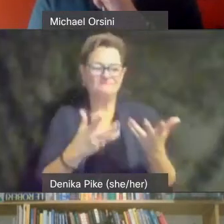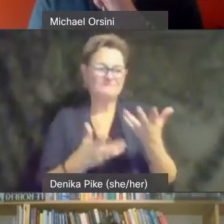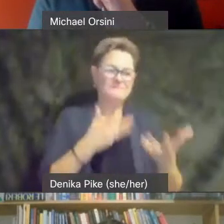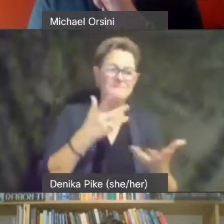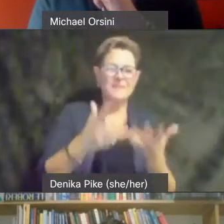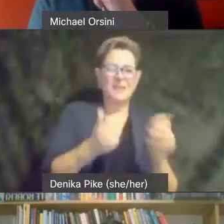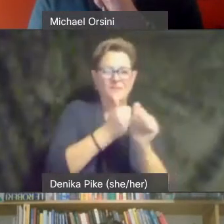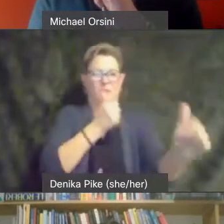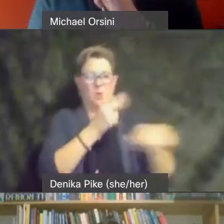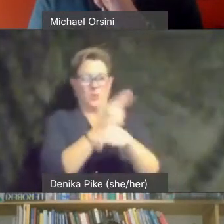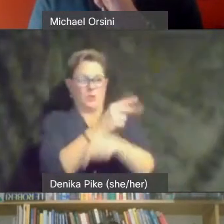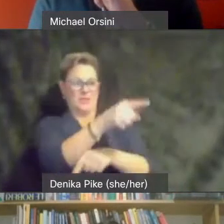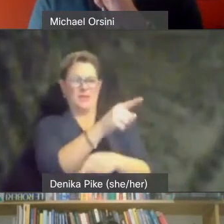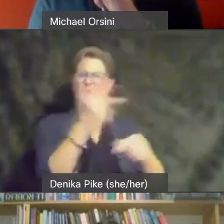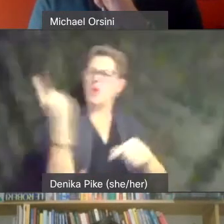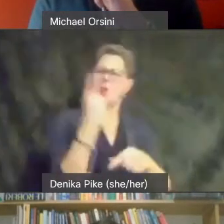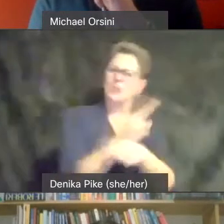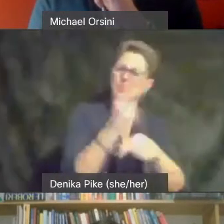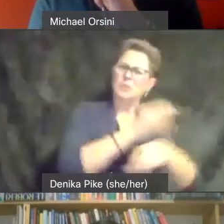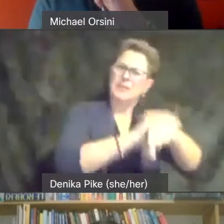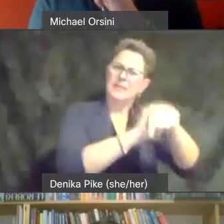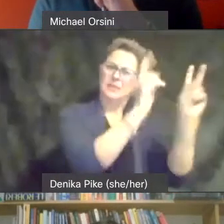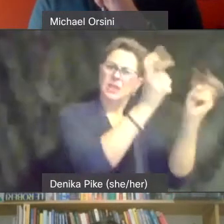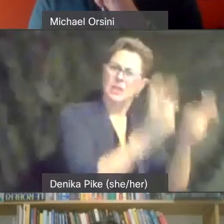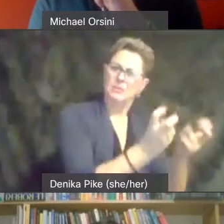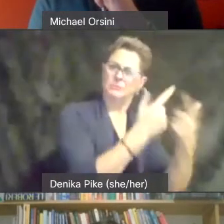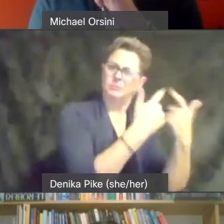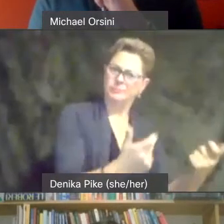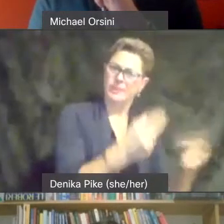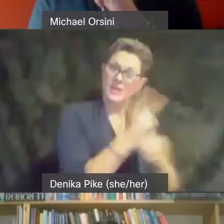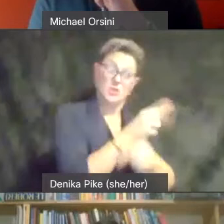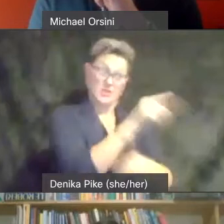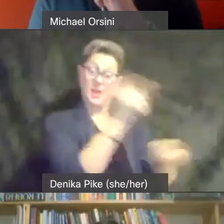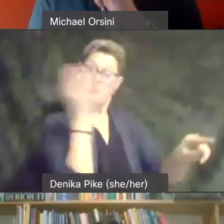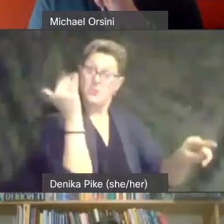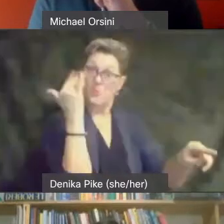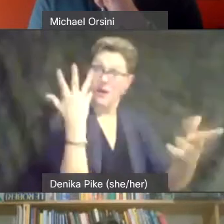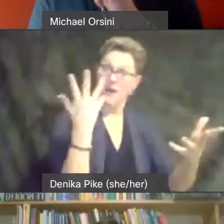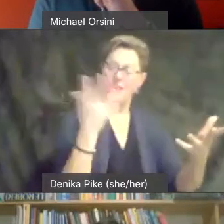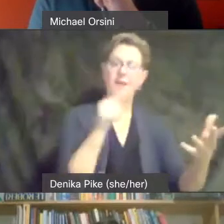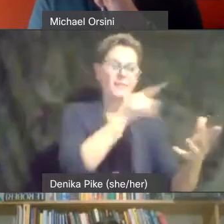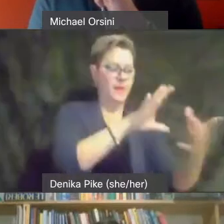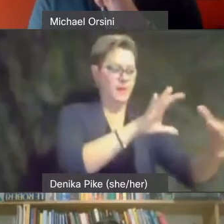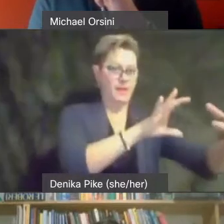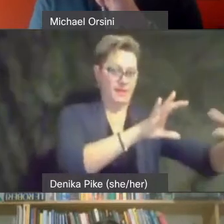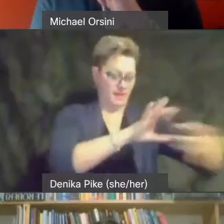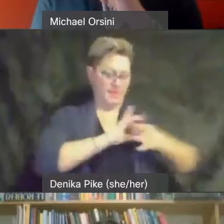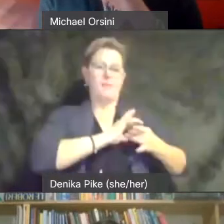We use proverbs we use all these different phrases, because they kind of tap into a feeling that we already experience. Right?